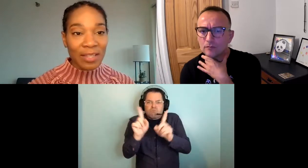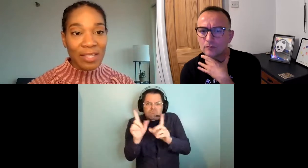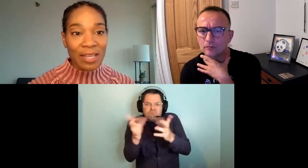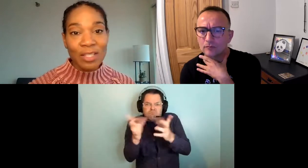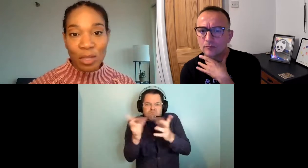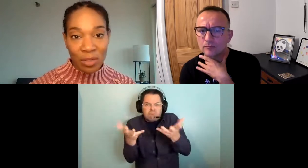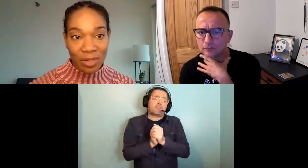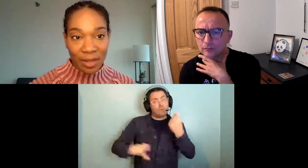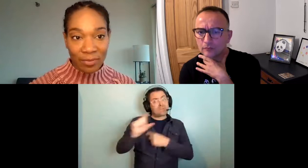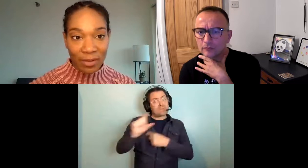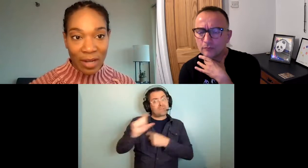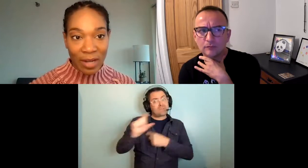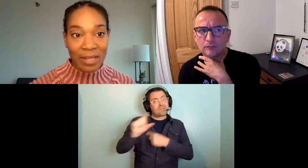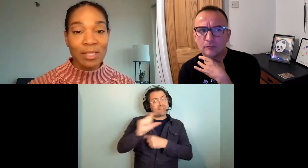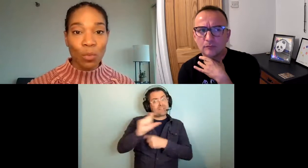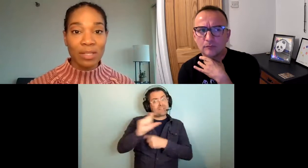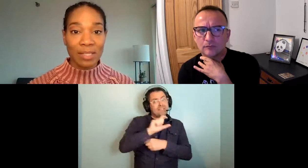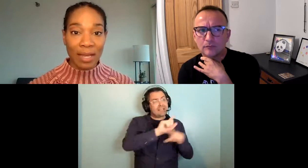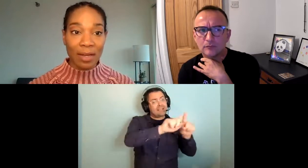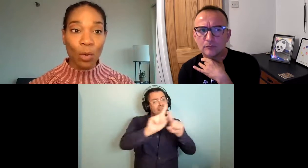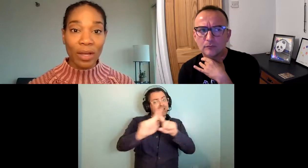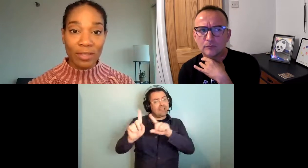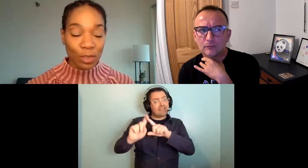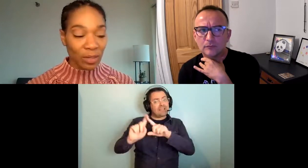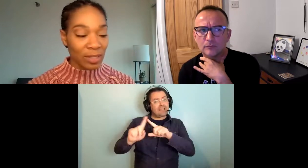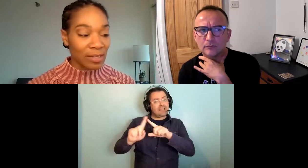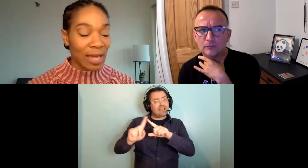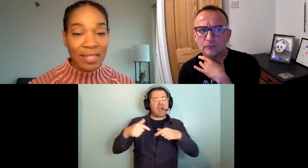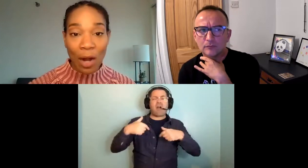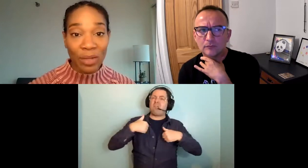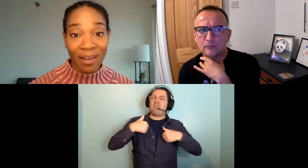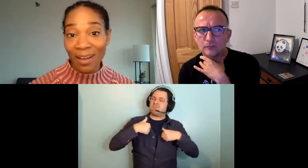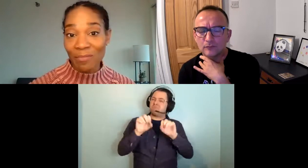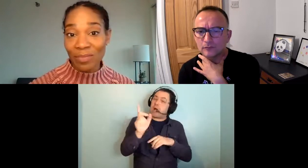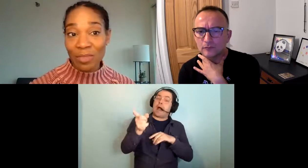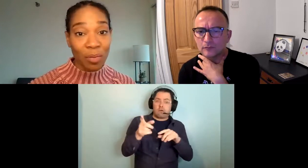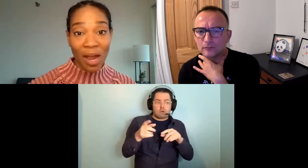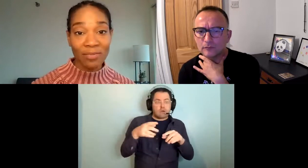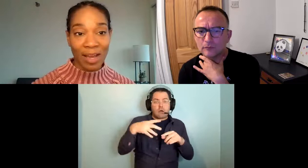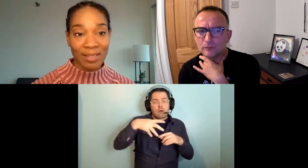the bisexual flag was created the non binary flag was